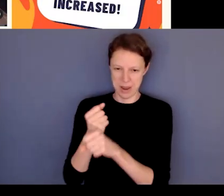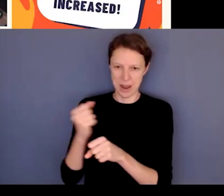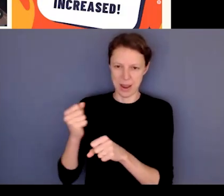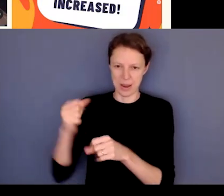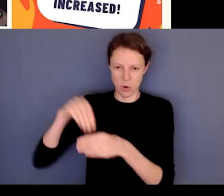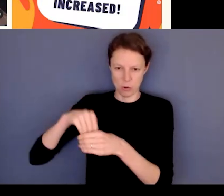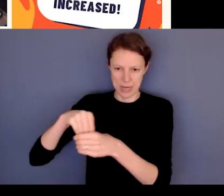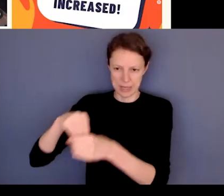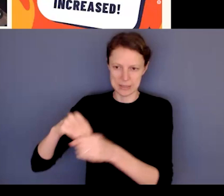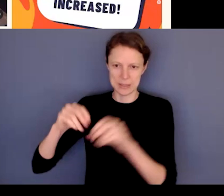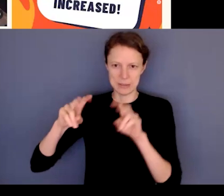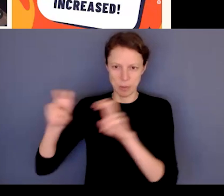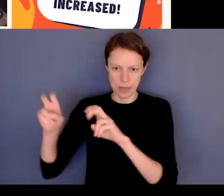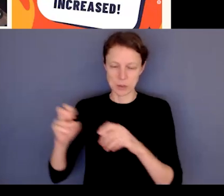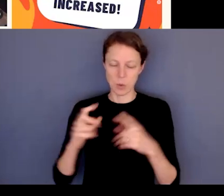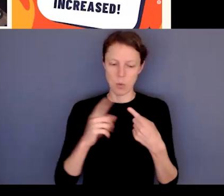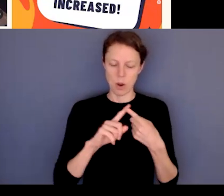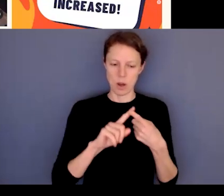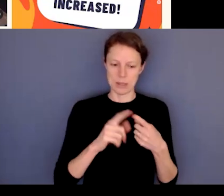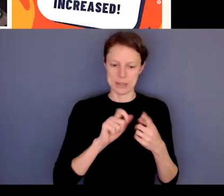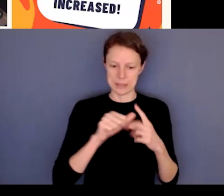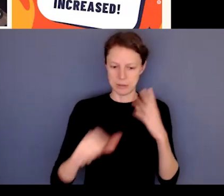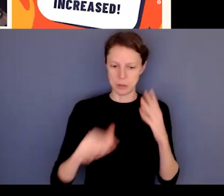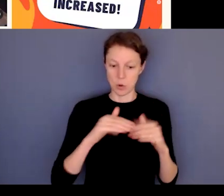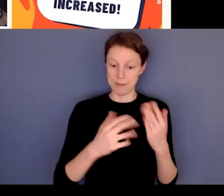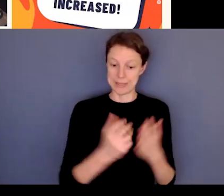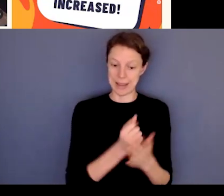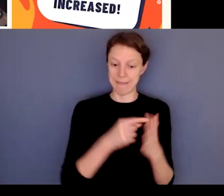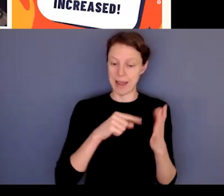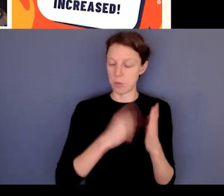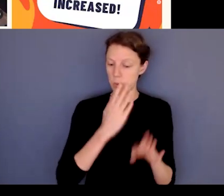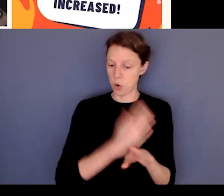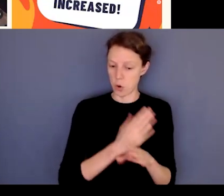work, cyber bullying, again, the police series, and then we also